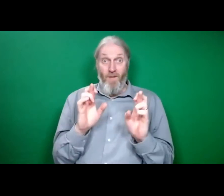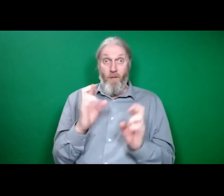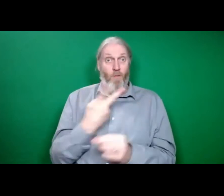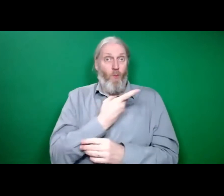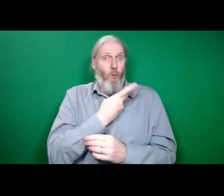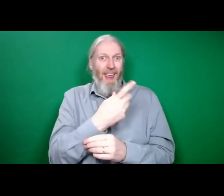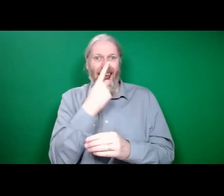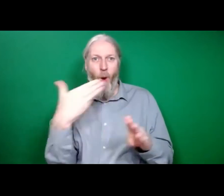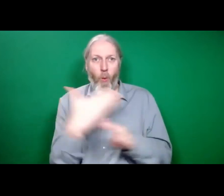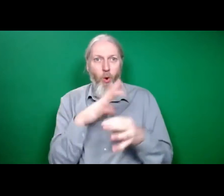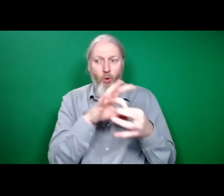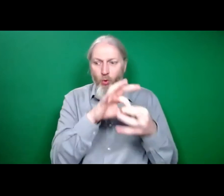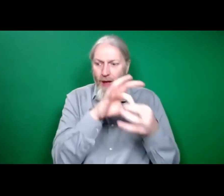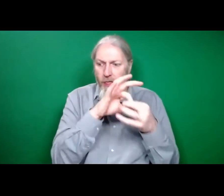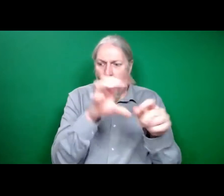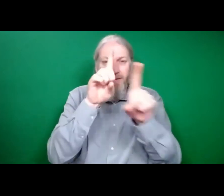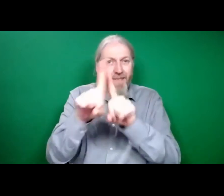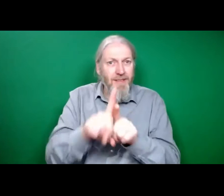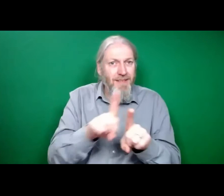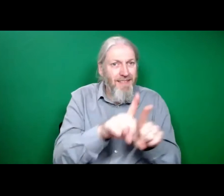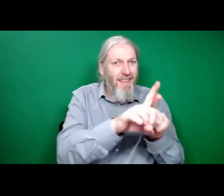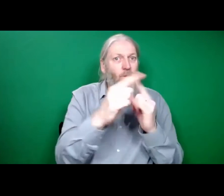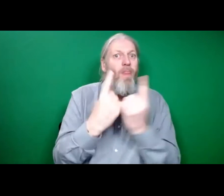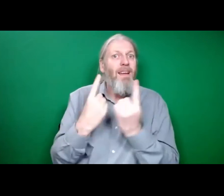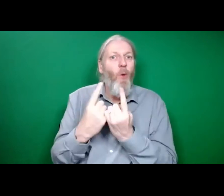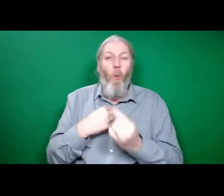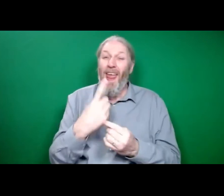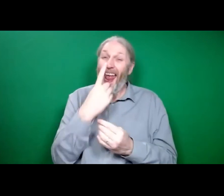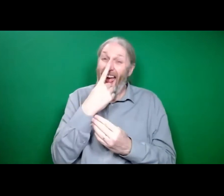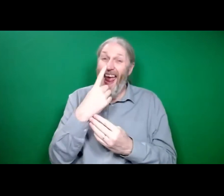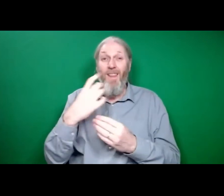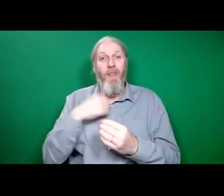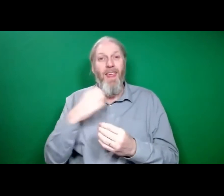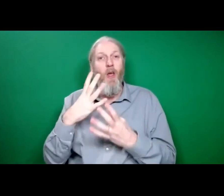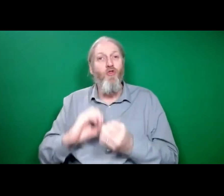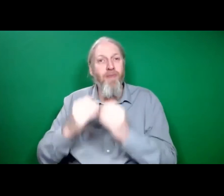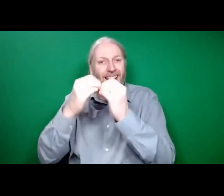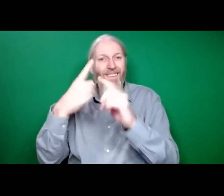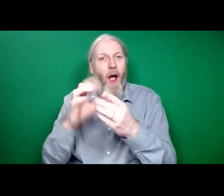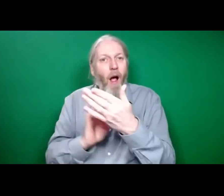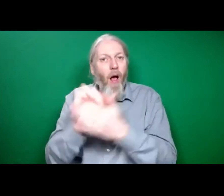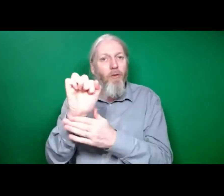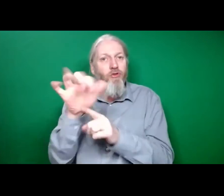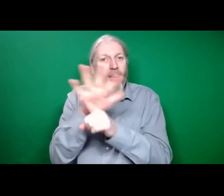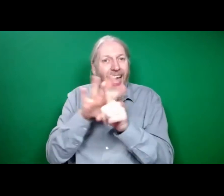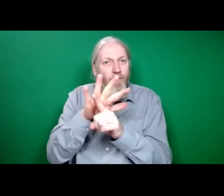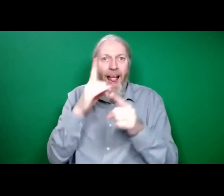going on, what's going on? Just the fact it is being used is good enough. The fact they can walk in, because it's free, is great.